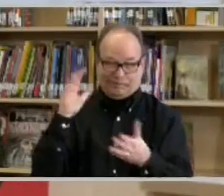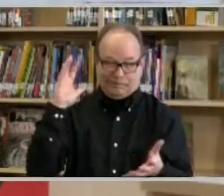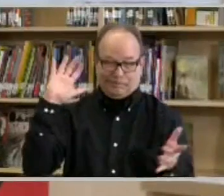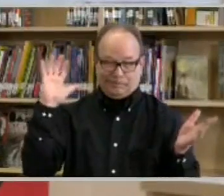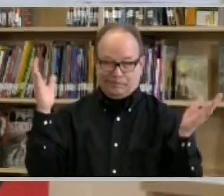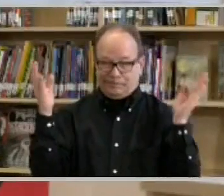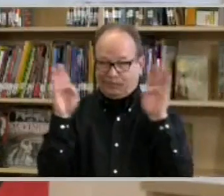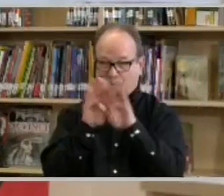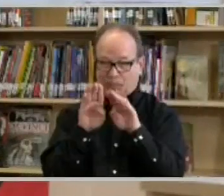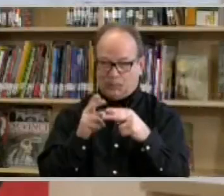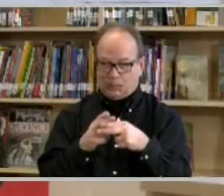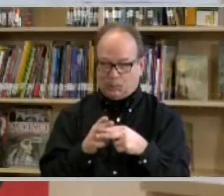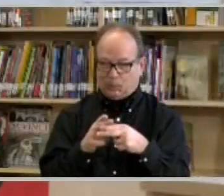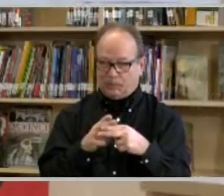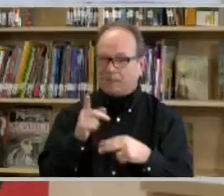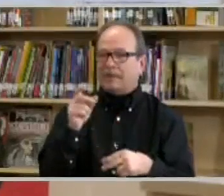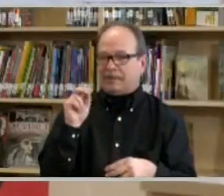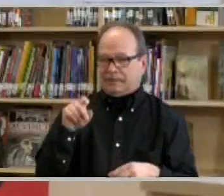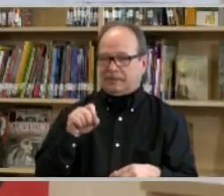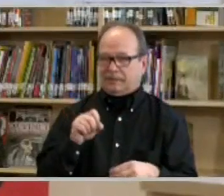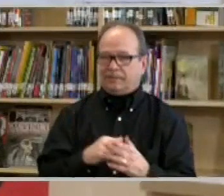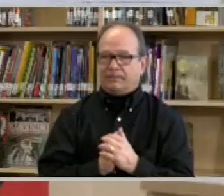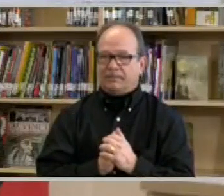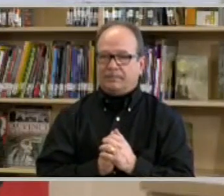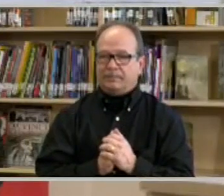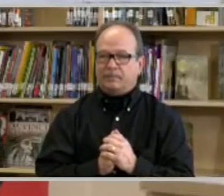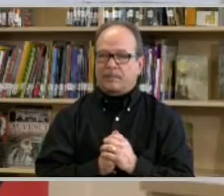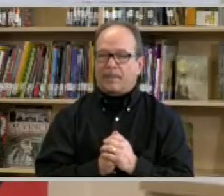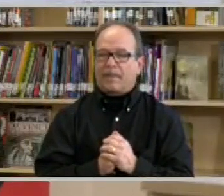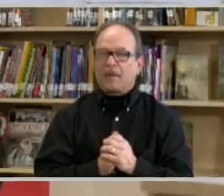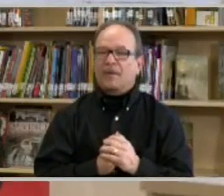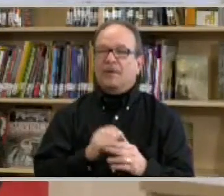OR TWO MORE AND THEN WE ARE GOING TO TALK ABOUT NEXT STEPS.